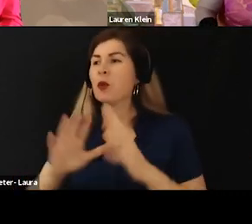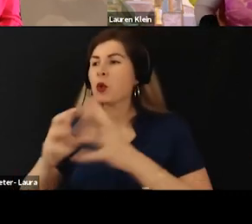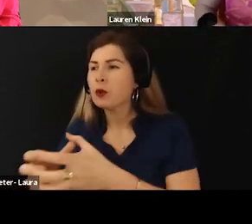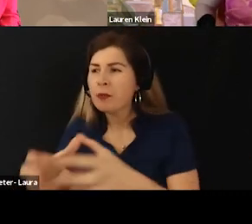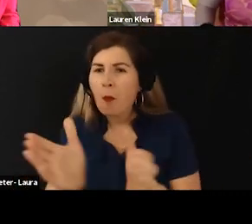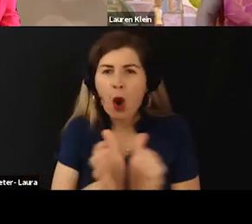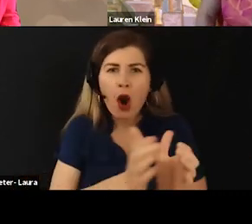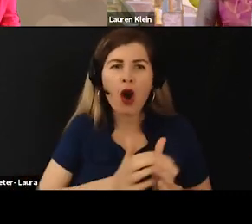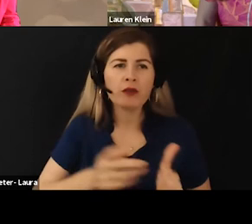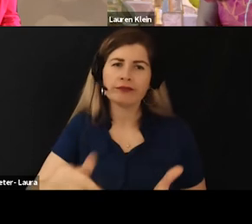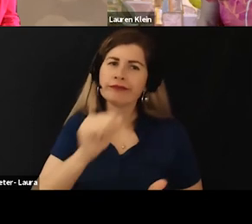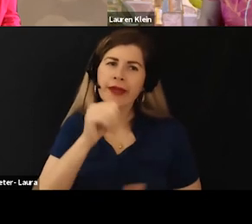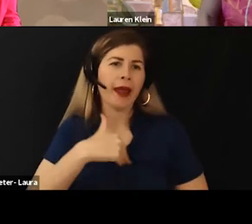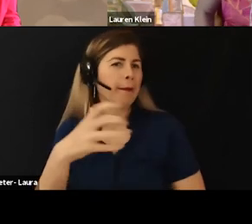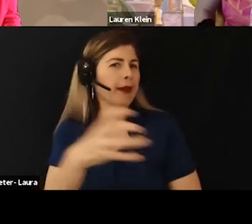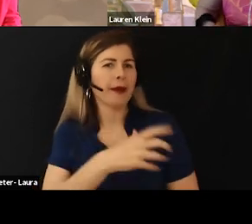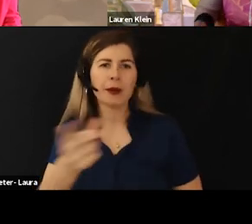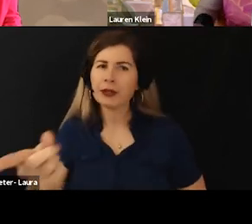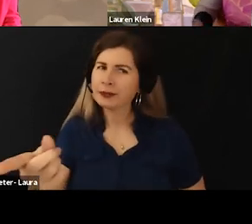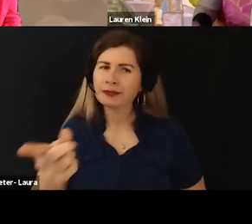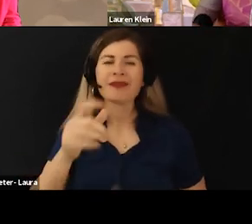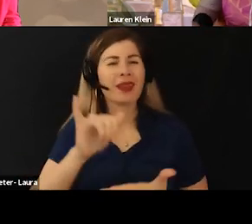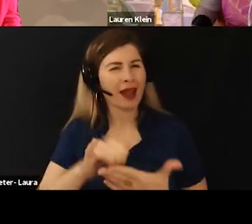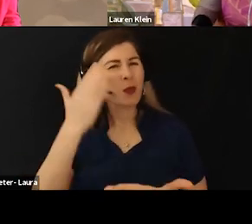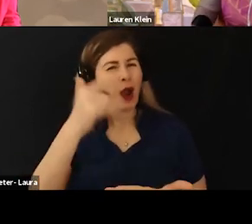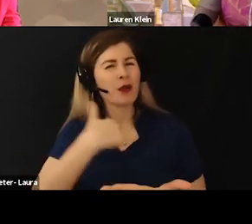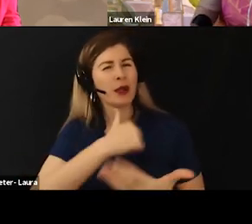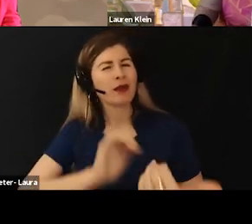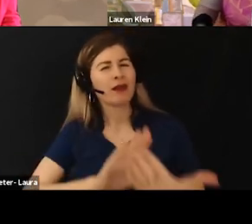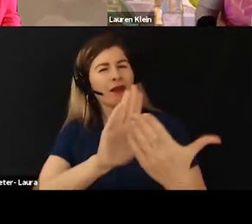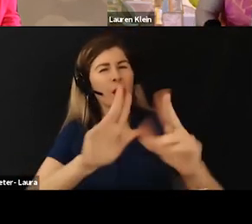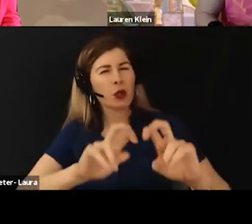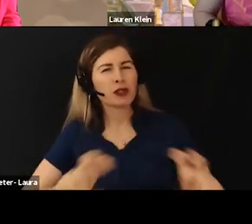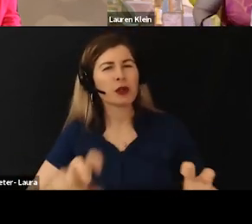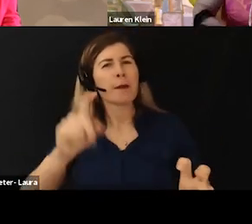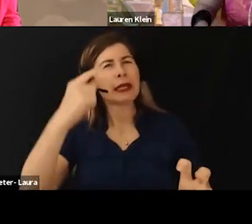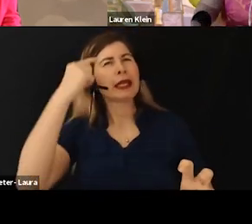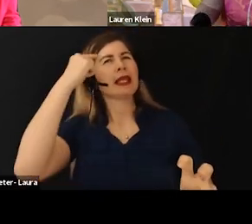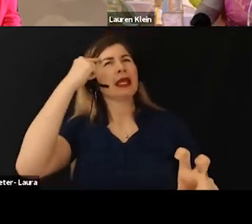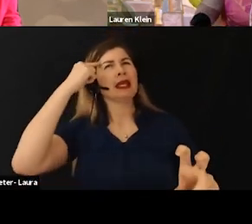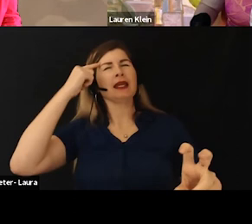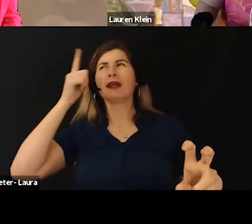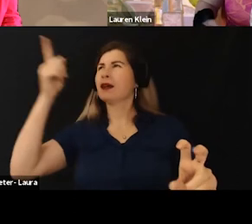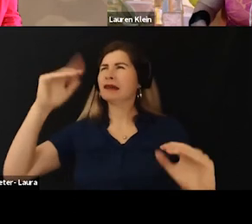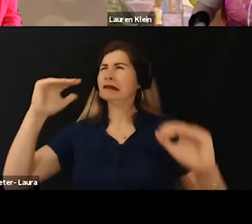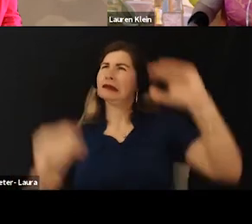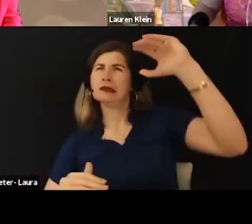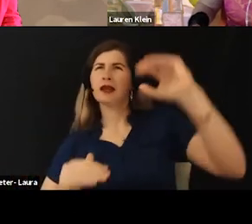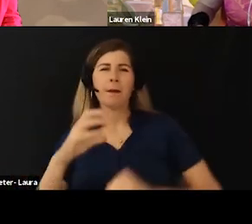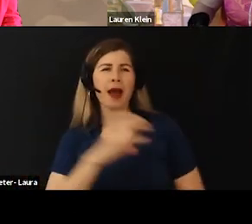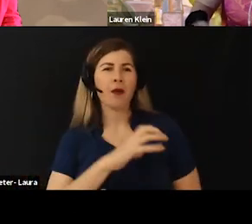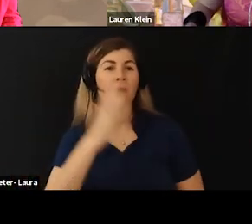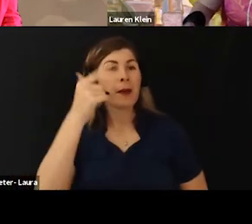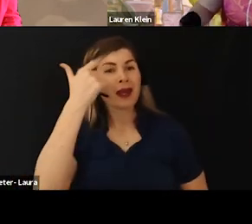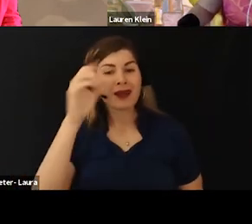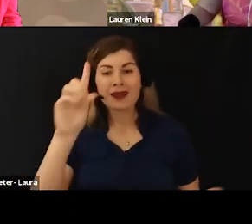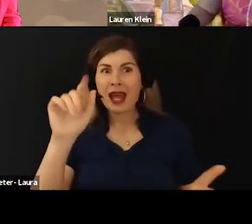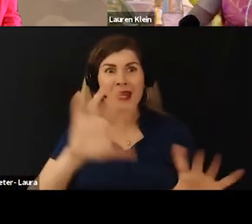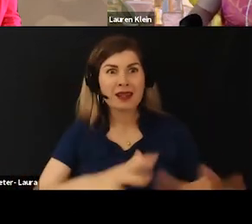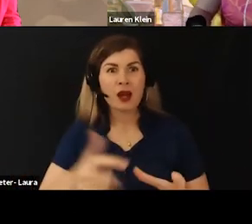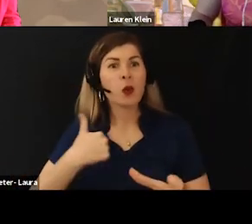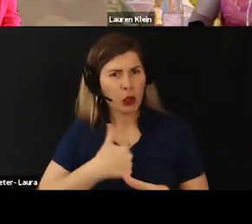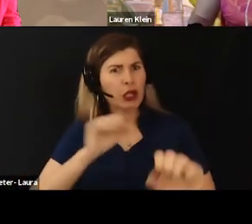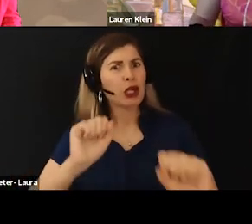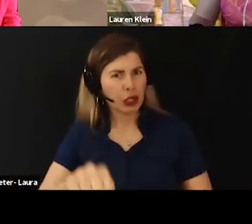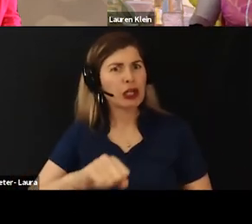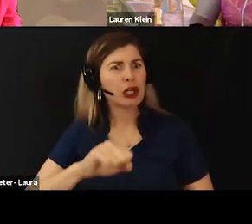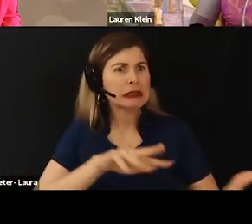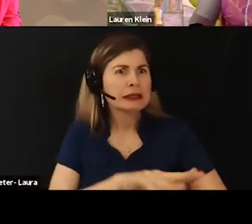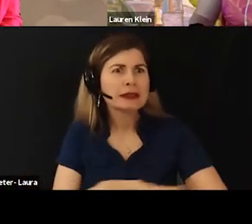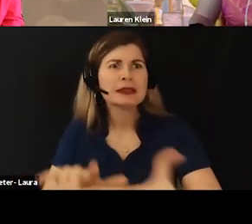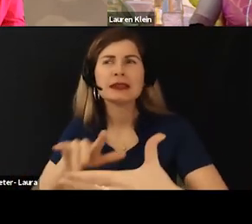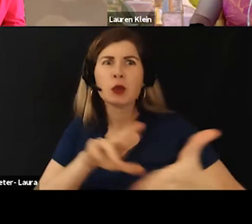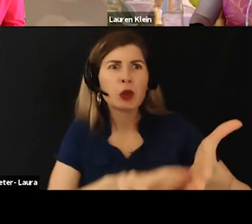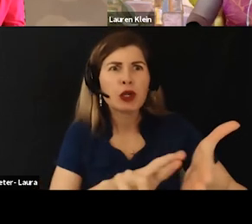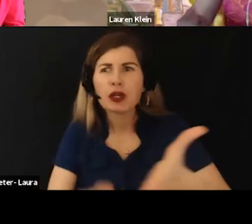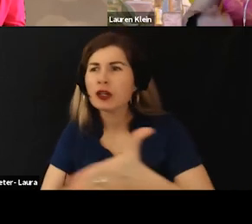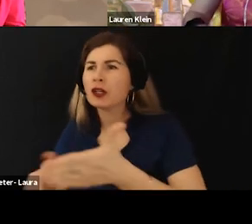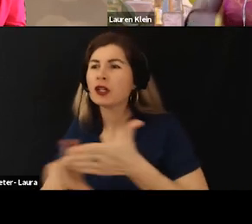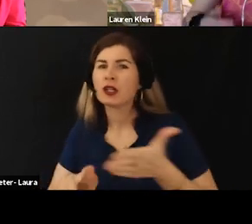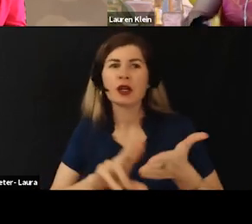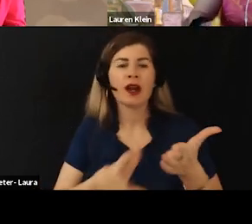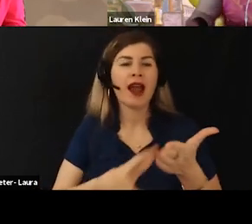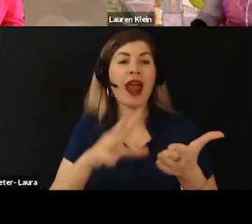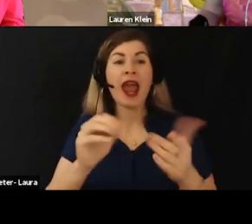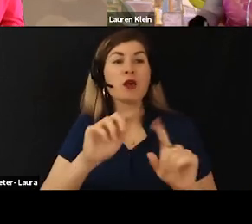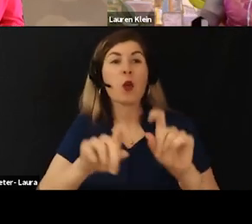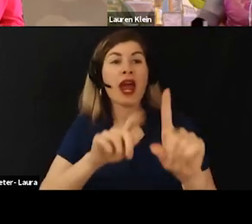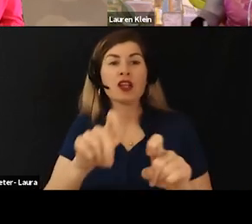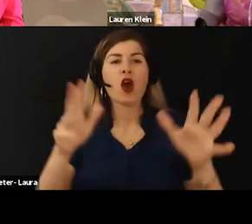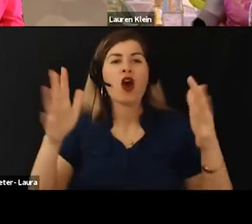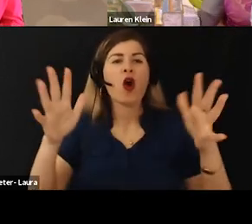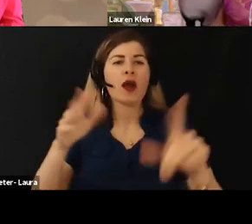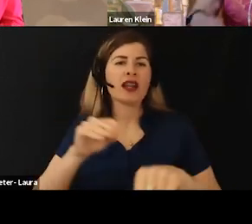And this is why a feminist approach to data science begins with this analysis of power. Because far too often, the data sets that we can easily access, and in turn the questions that they prompt, have already been affected and in some ways many ways over